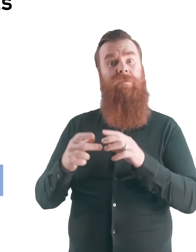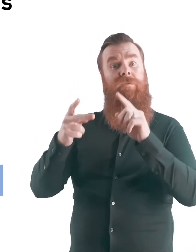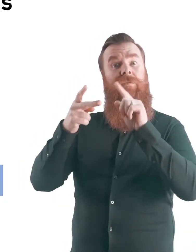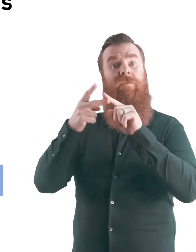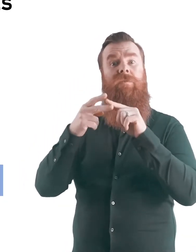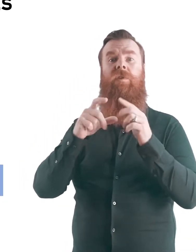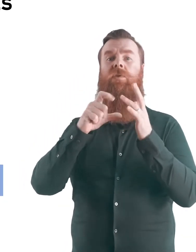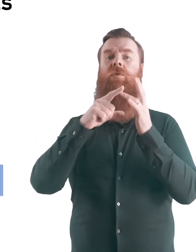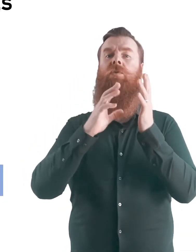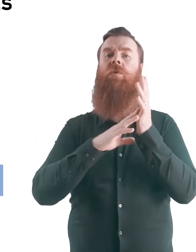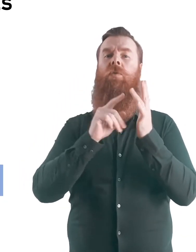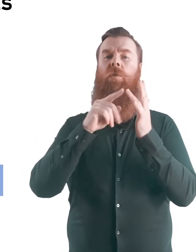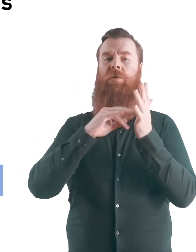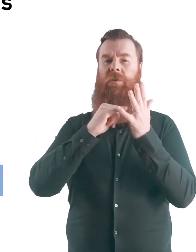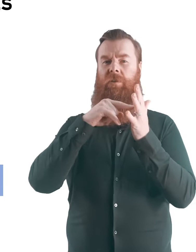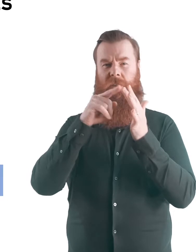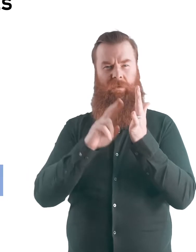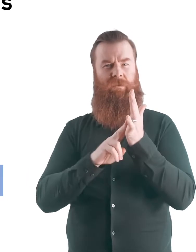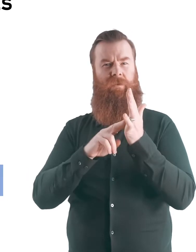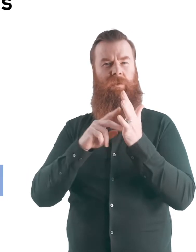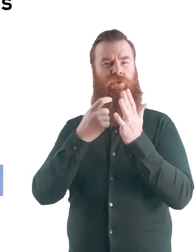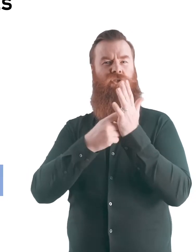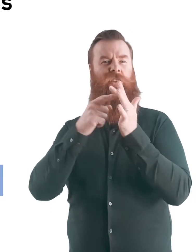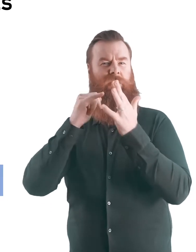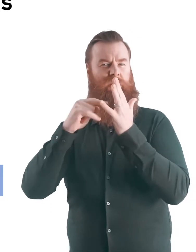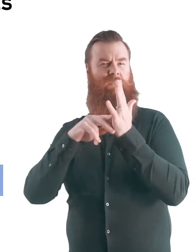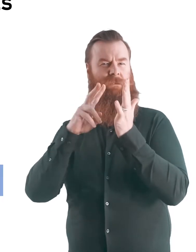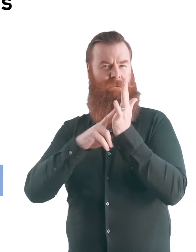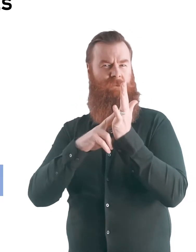and the other is composite resin.